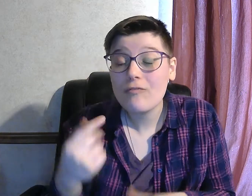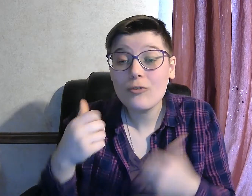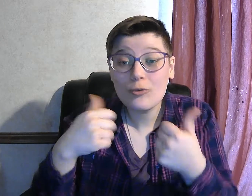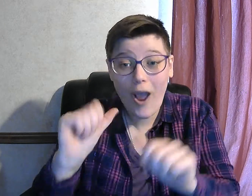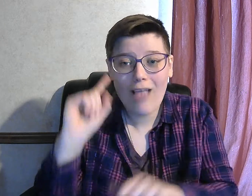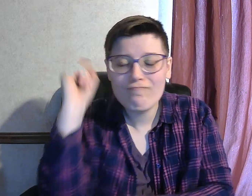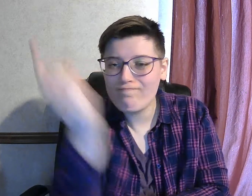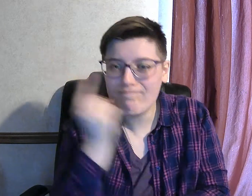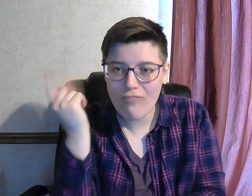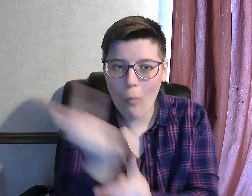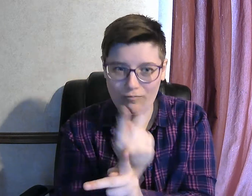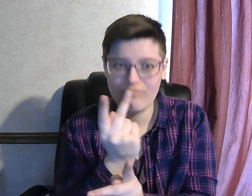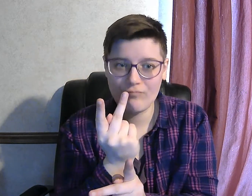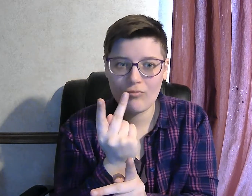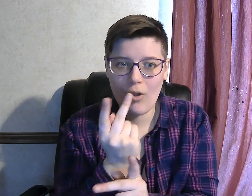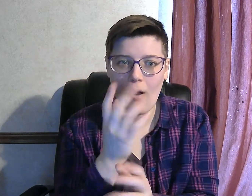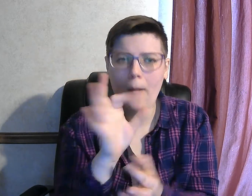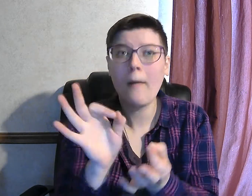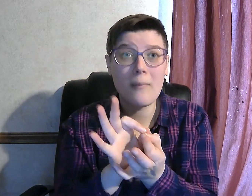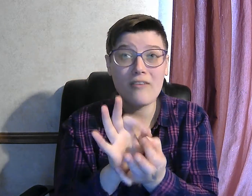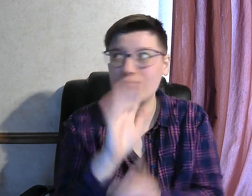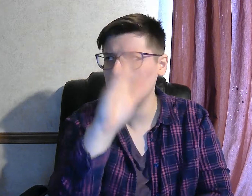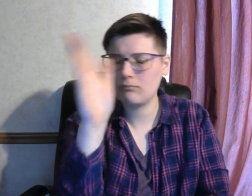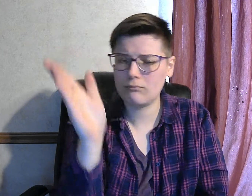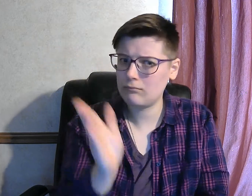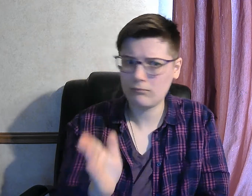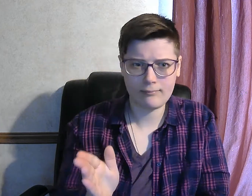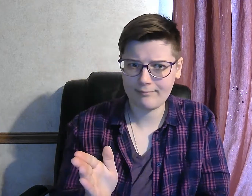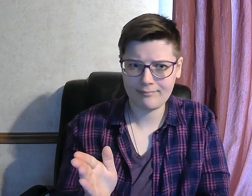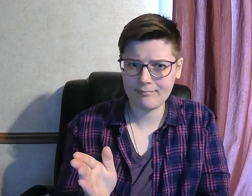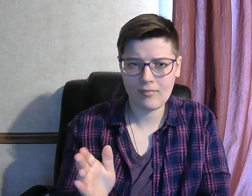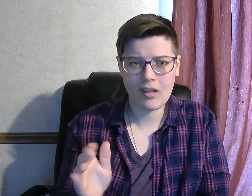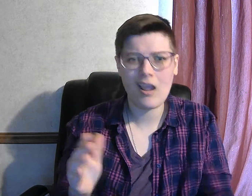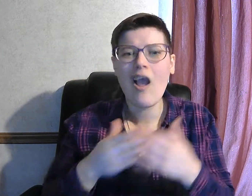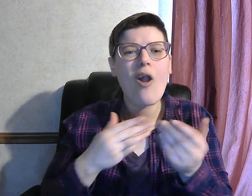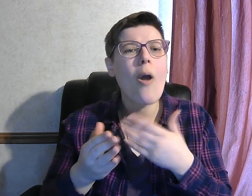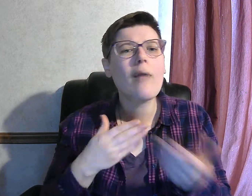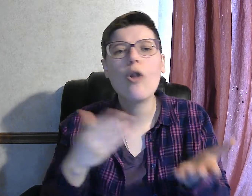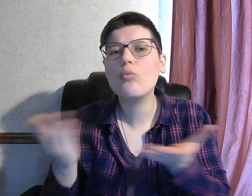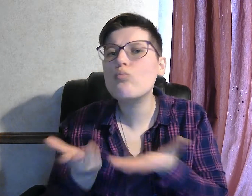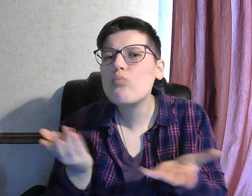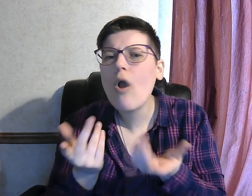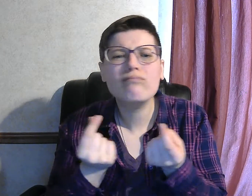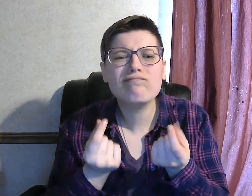You have to understand that the first attempt in anything is always the worst, never perfect.